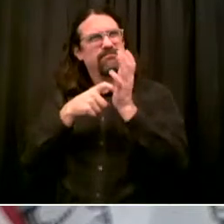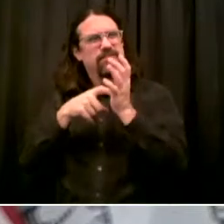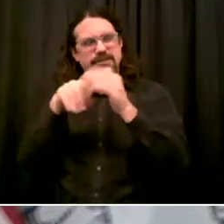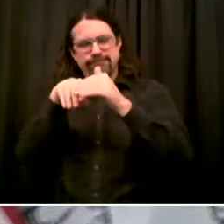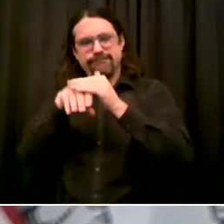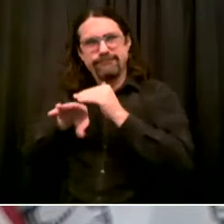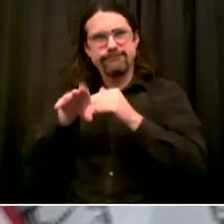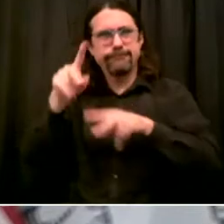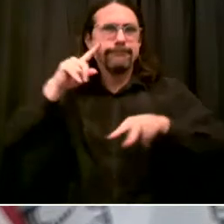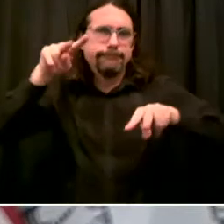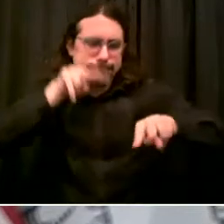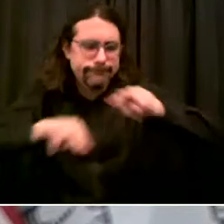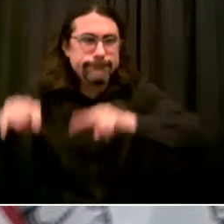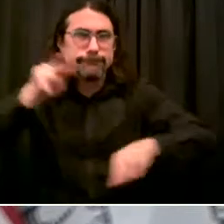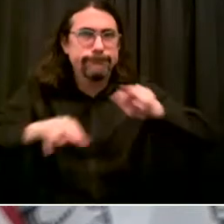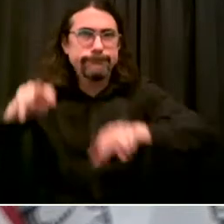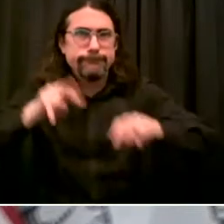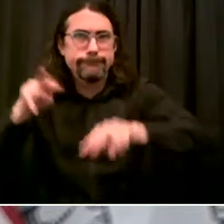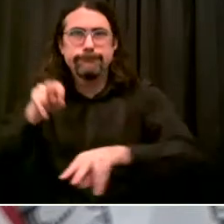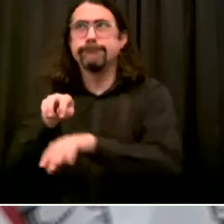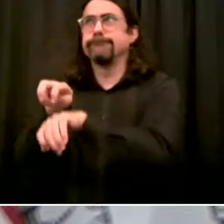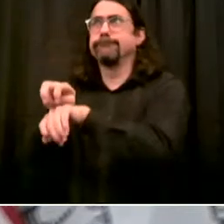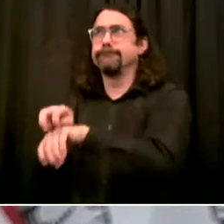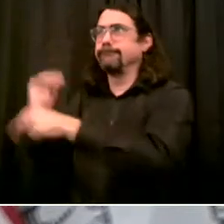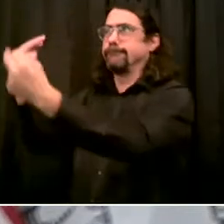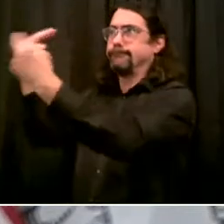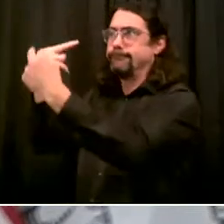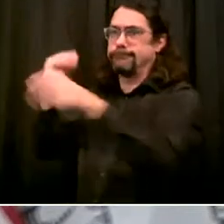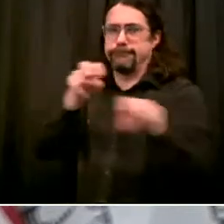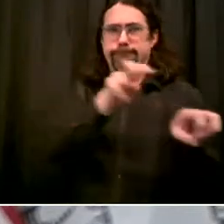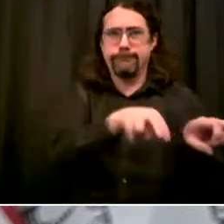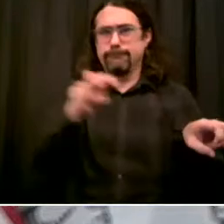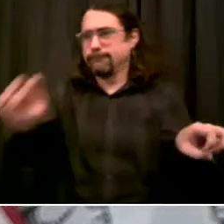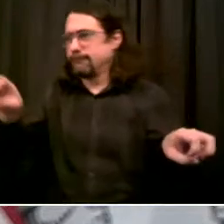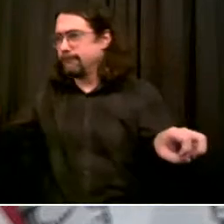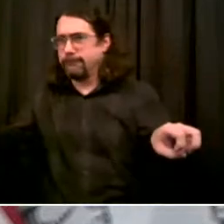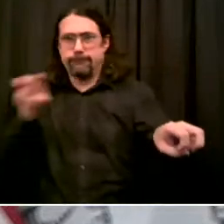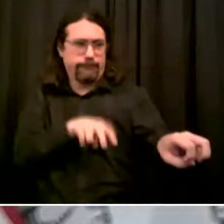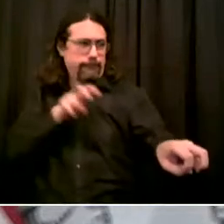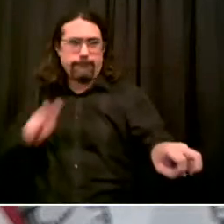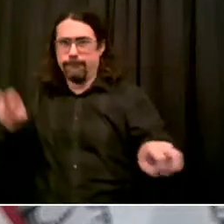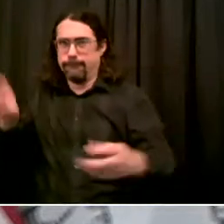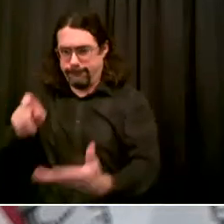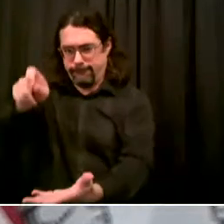STANDARDIZED TEST, WE ARE IN A DIFFERENT REALITY BECAUSE IT IS HARD TO DO IT IN PERSON AND HISTORICALLY IT HAS BEEN DONE